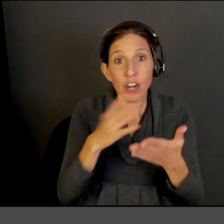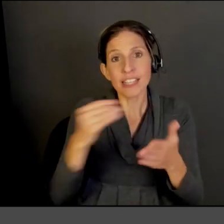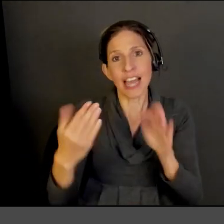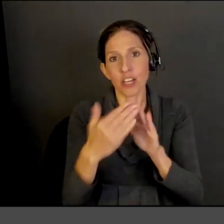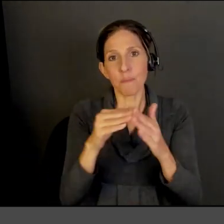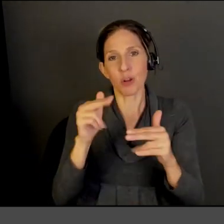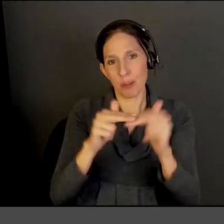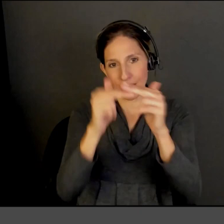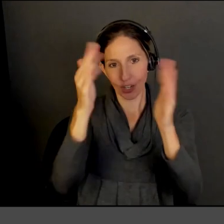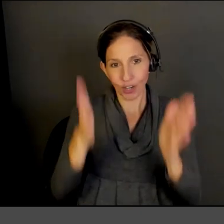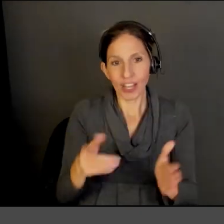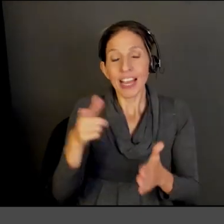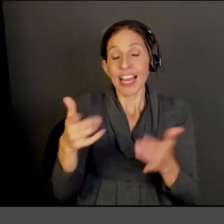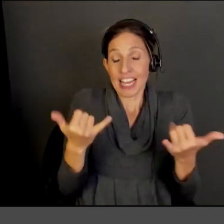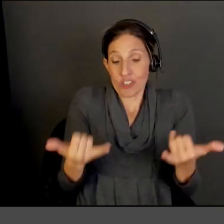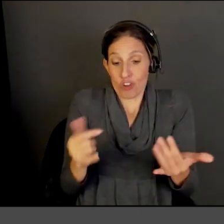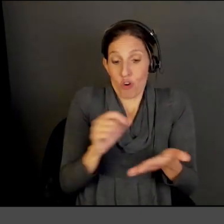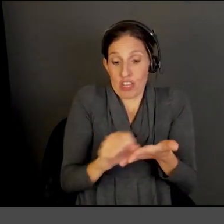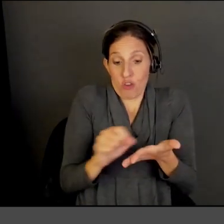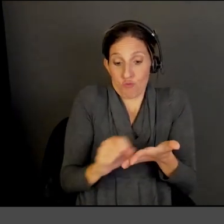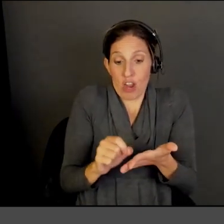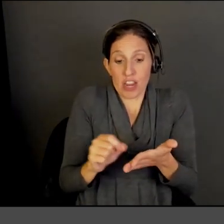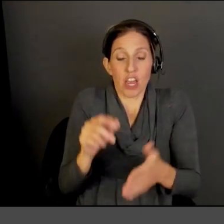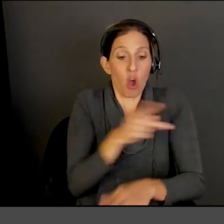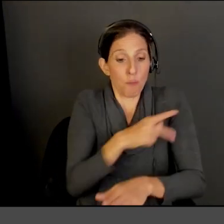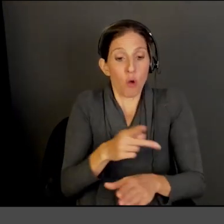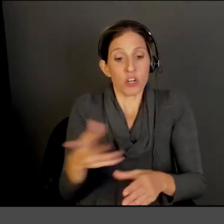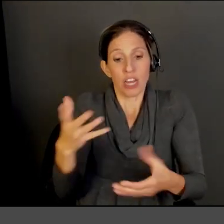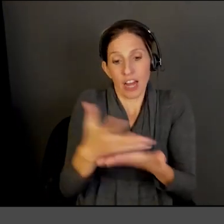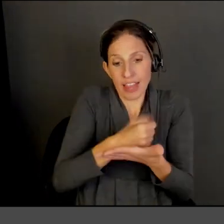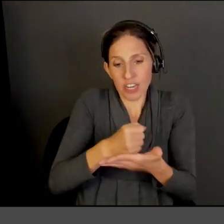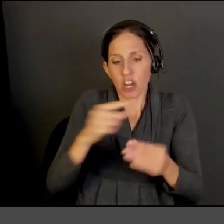IN UKRAINE ENTITLED HANDFUL OF GRAVEL, AND IS THE AUTHOR